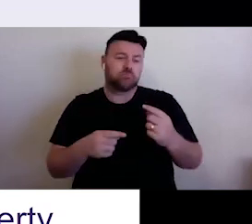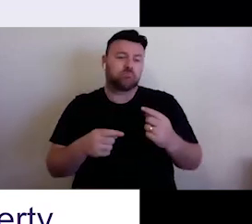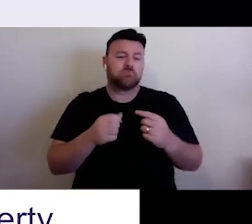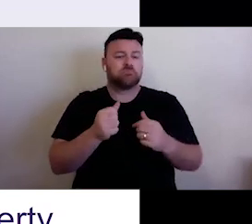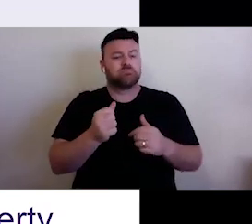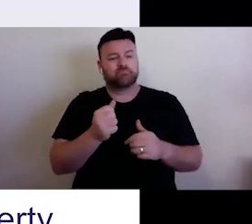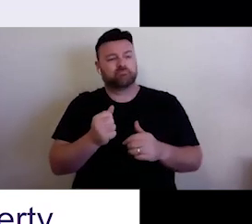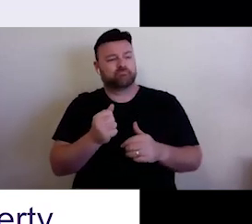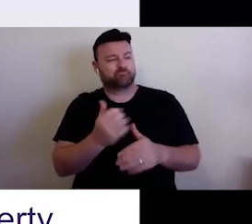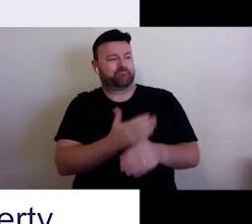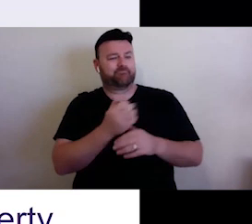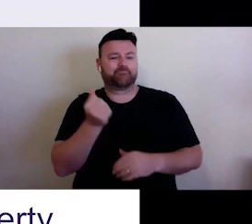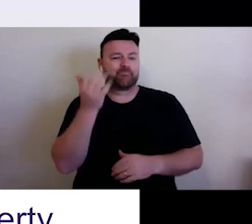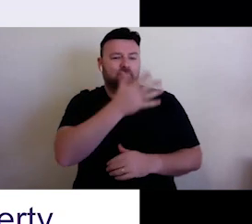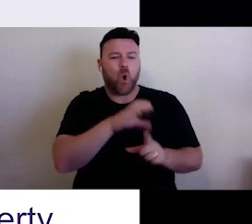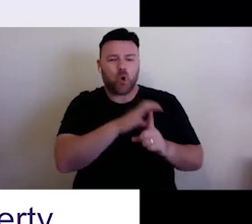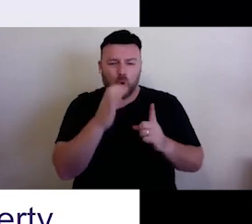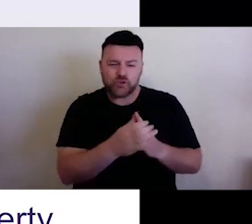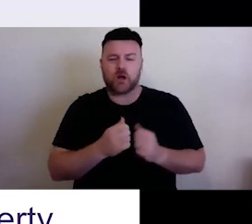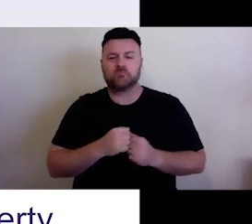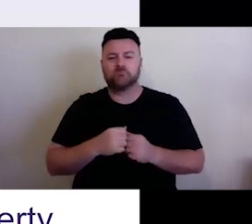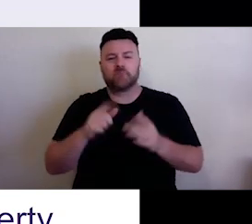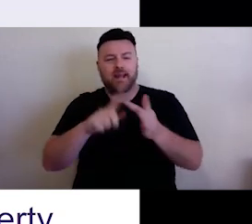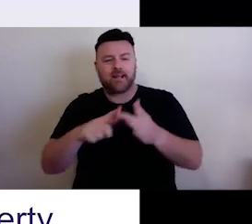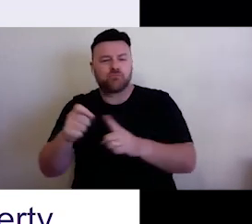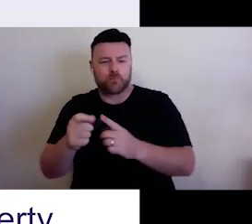important. Then I'm going to focus on the Australia Council protocols,